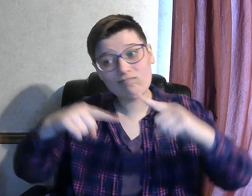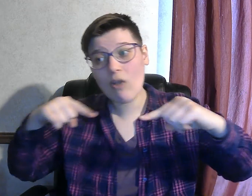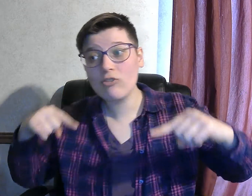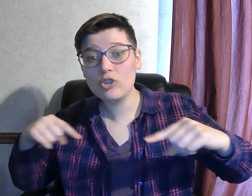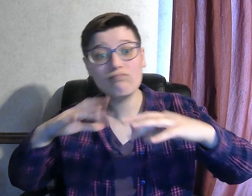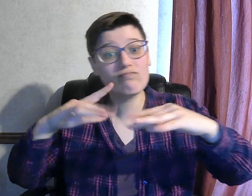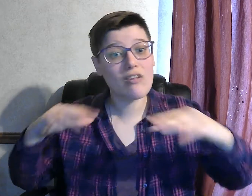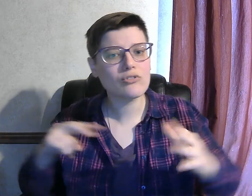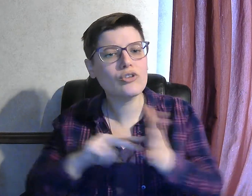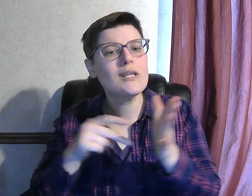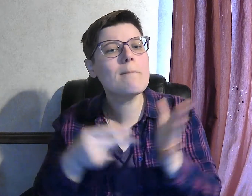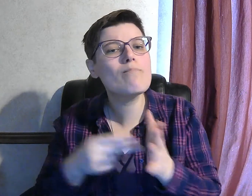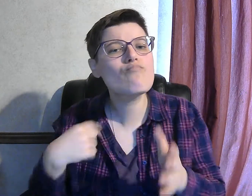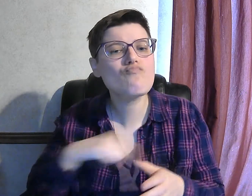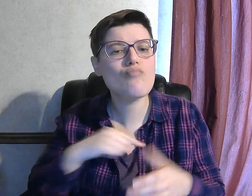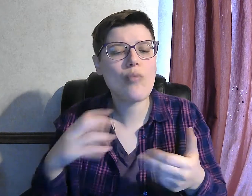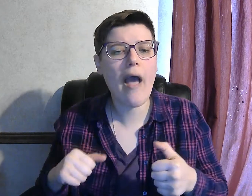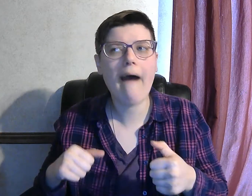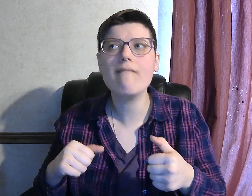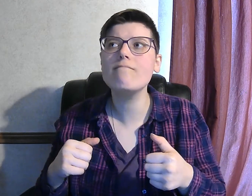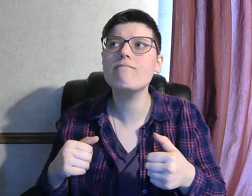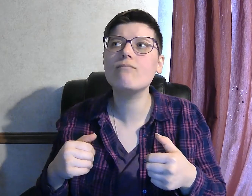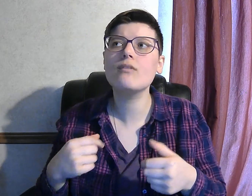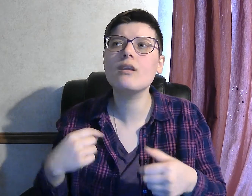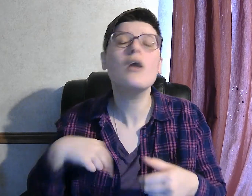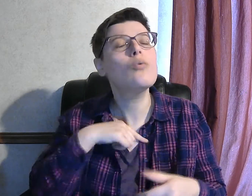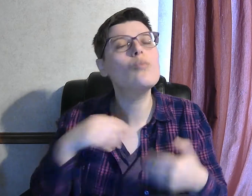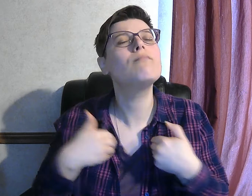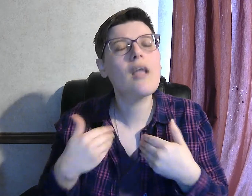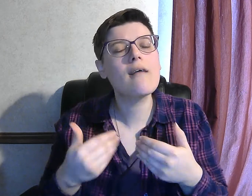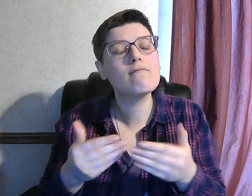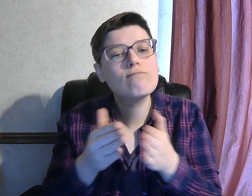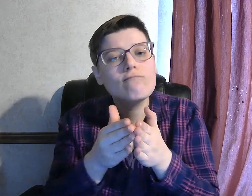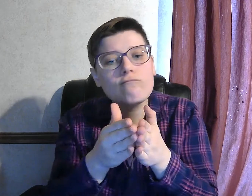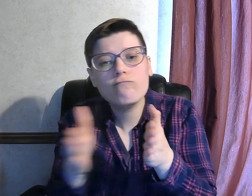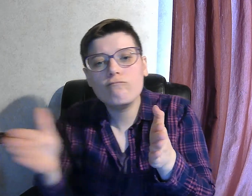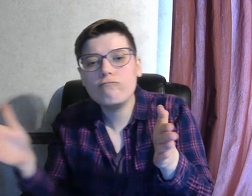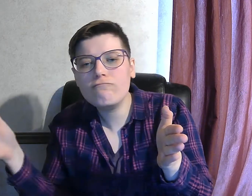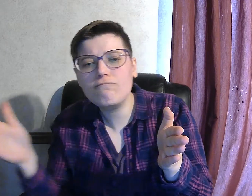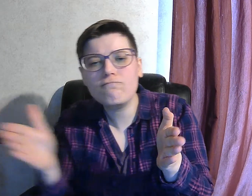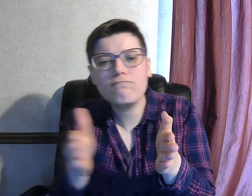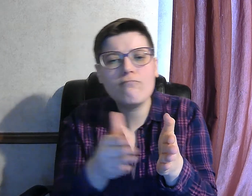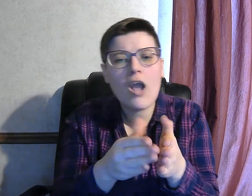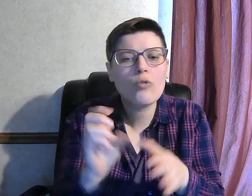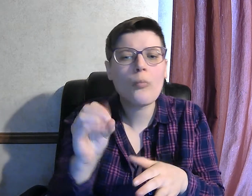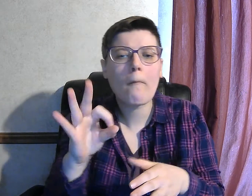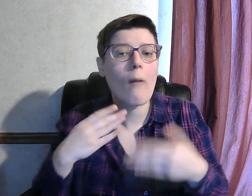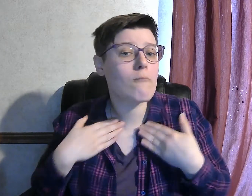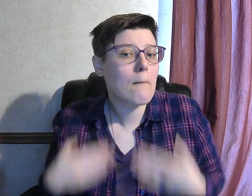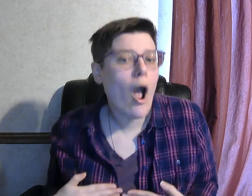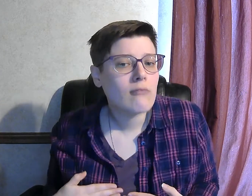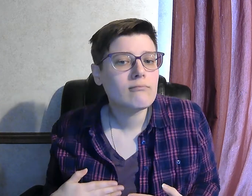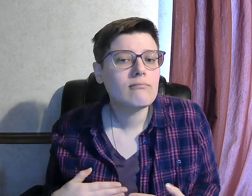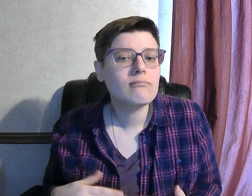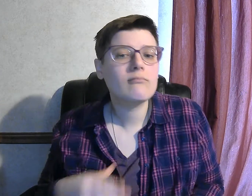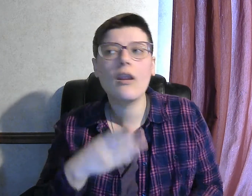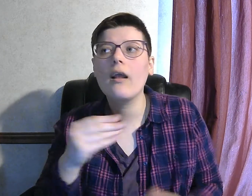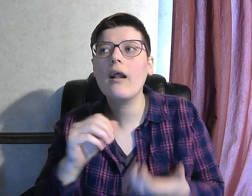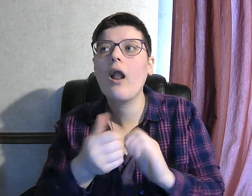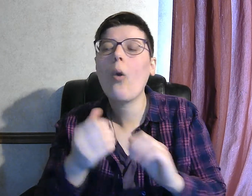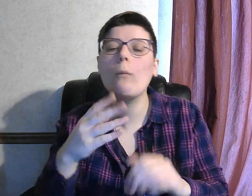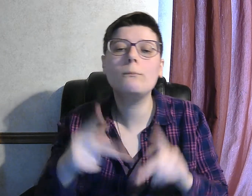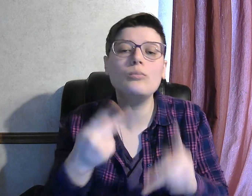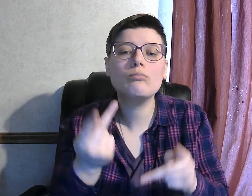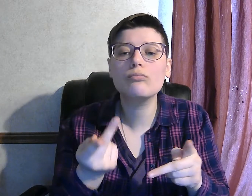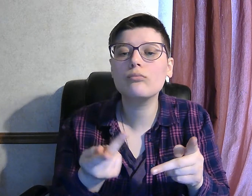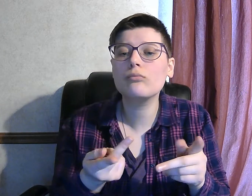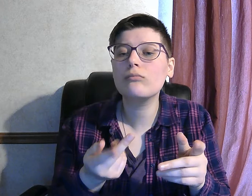So. Human diversity means we have a range or spectrum of human bodies